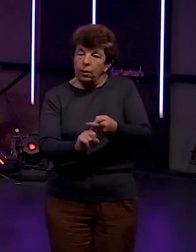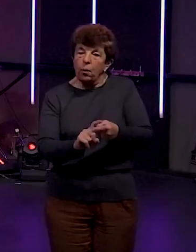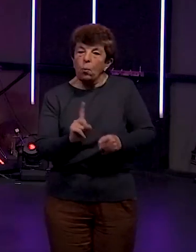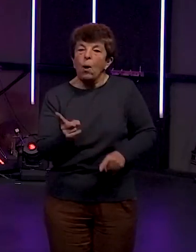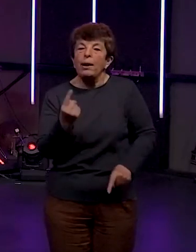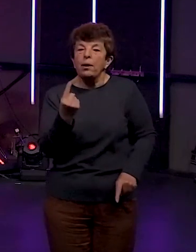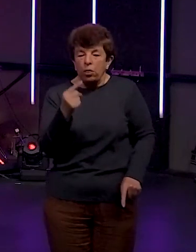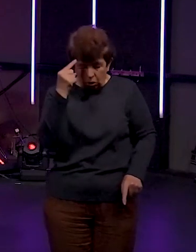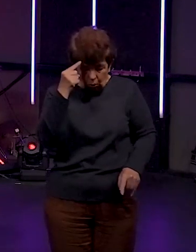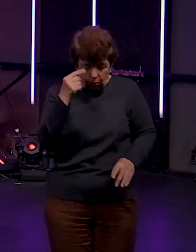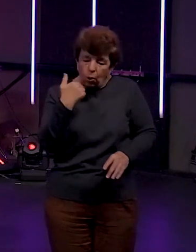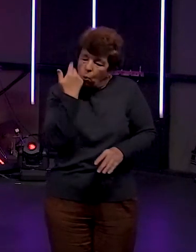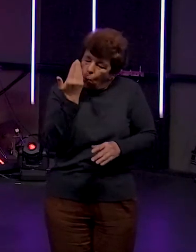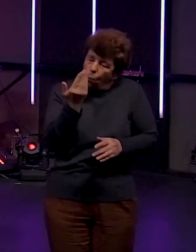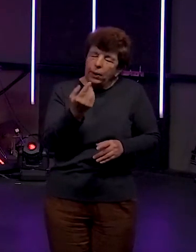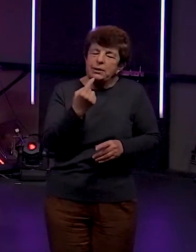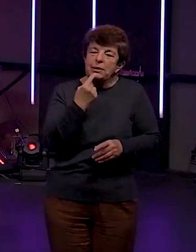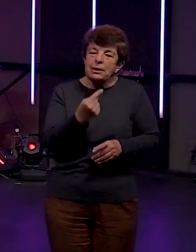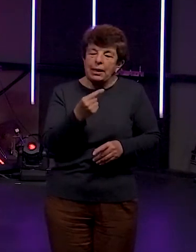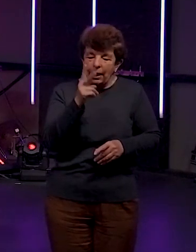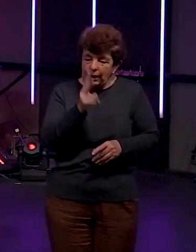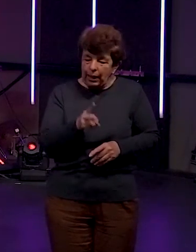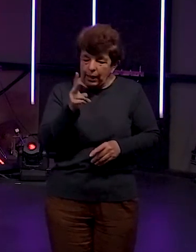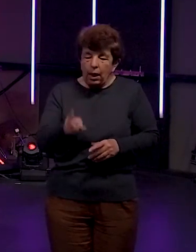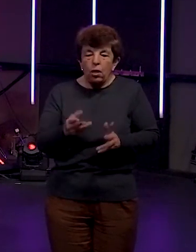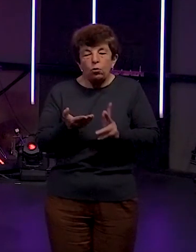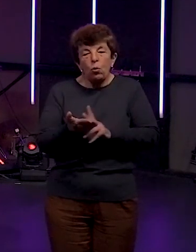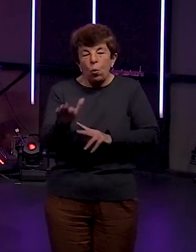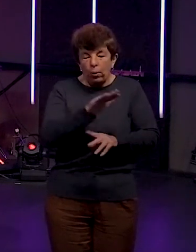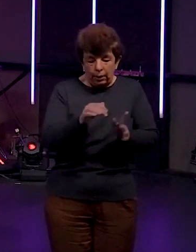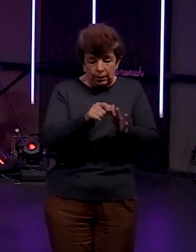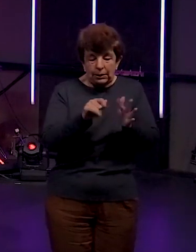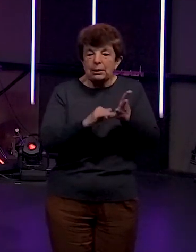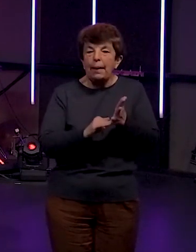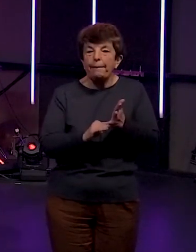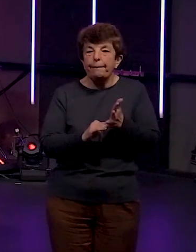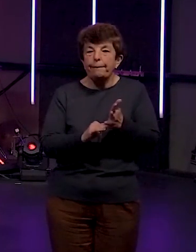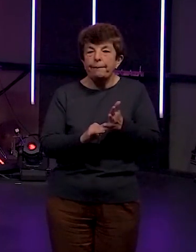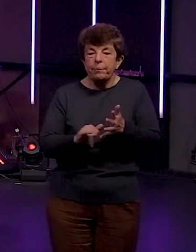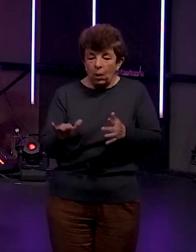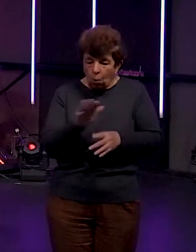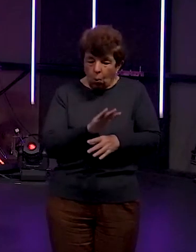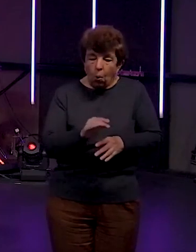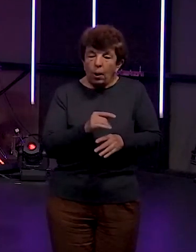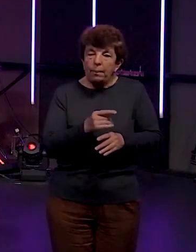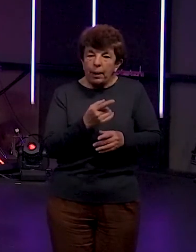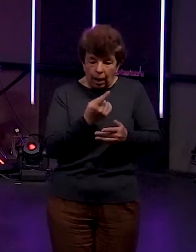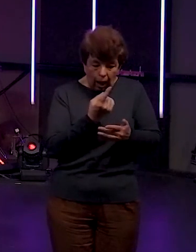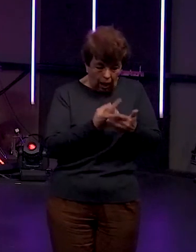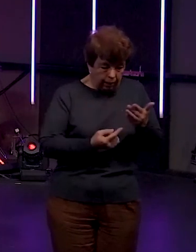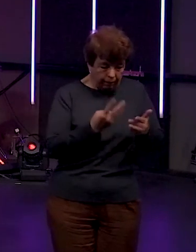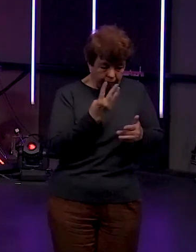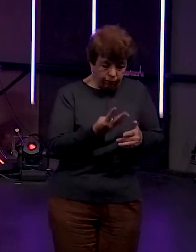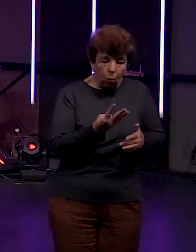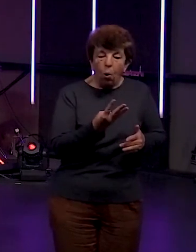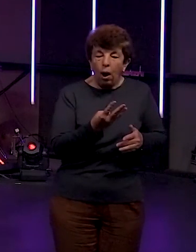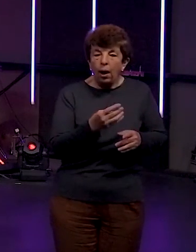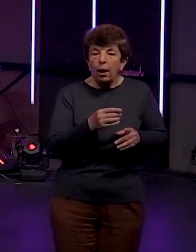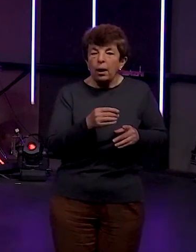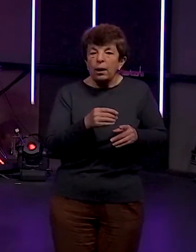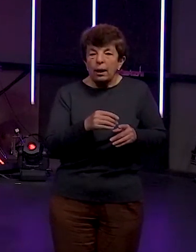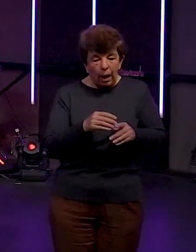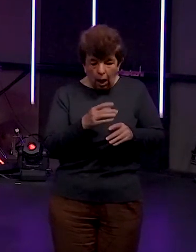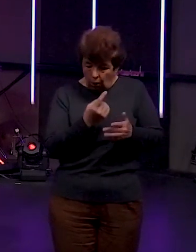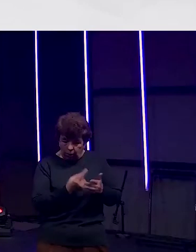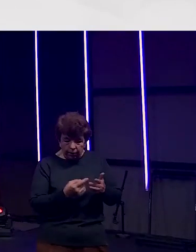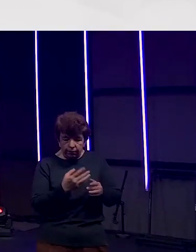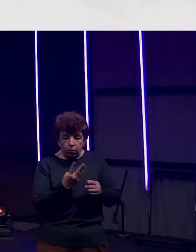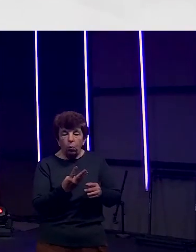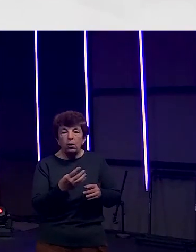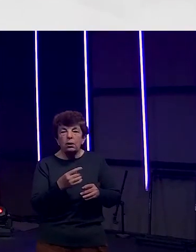continually occurs throughout this Psalm. All but four of the 176 verses refer to